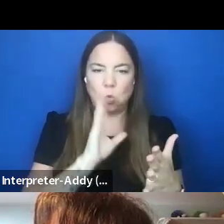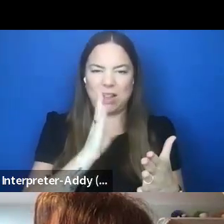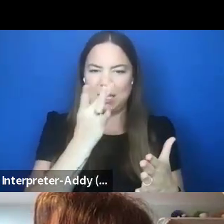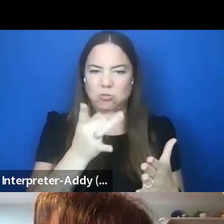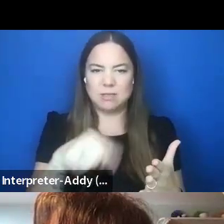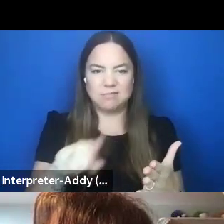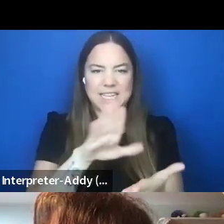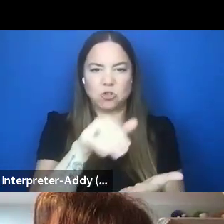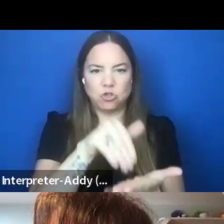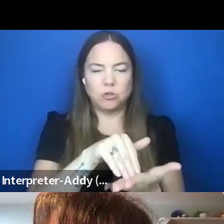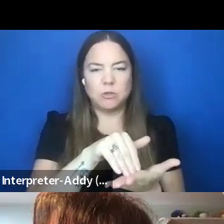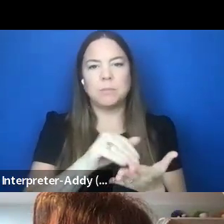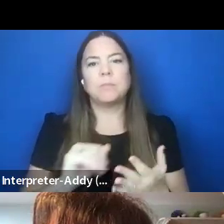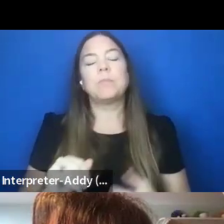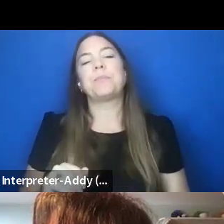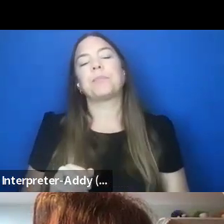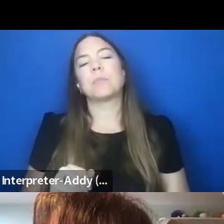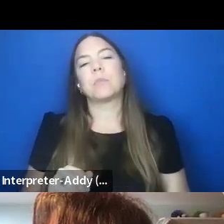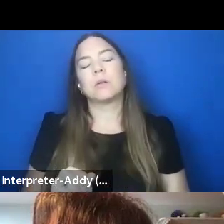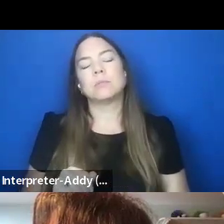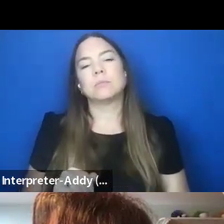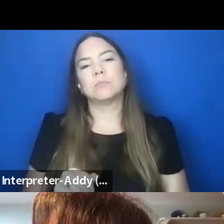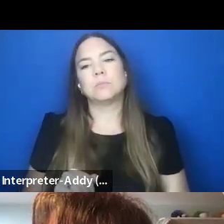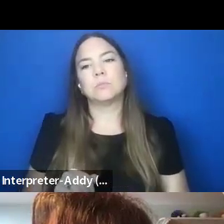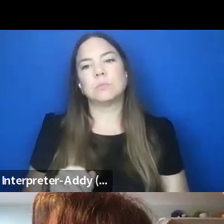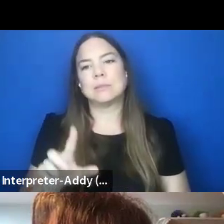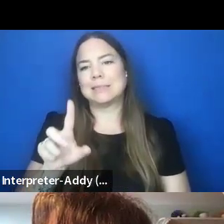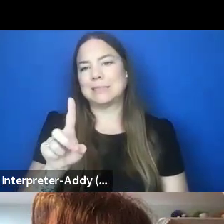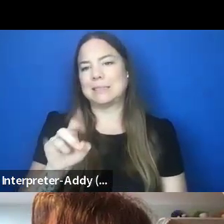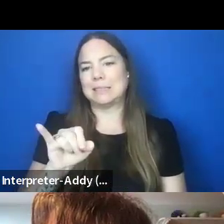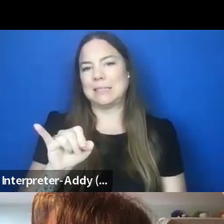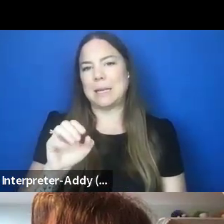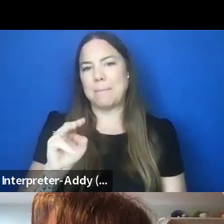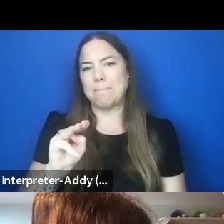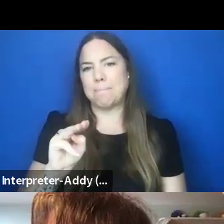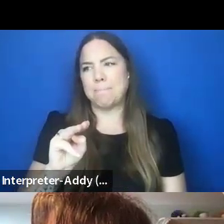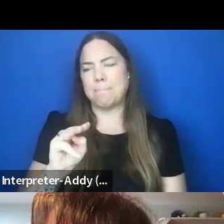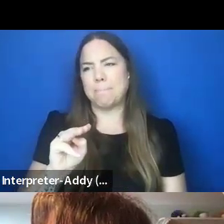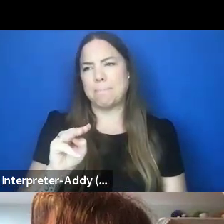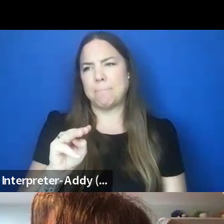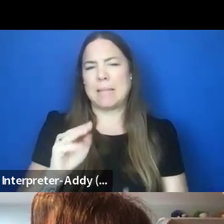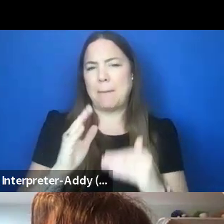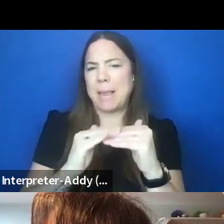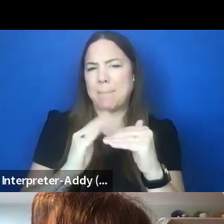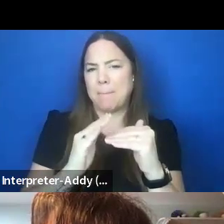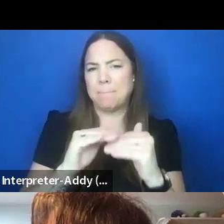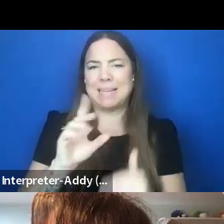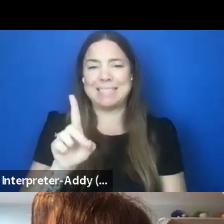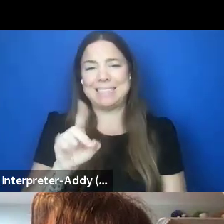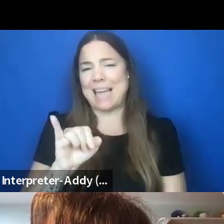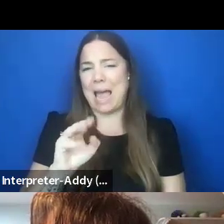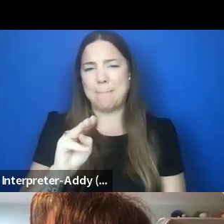Brooke Wilson: there's going to be a change to the de minimis, which is the minimum. I don't know why we can't just use normal minimum